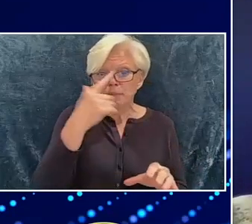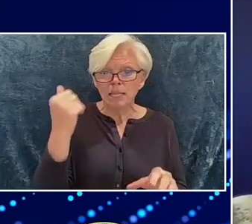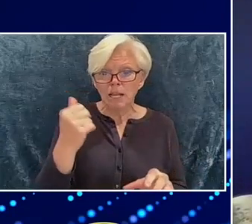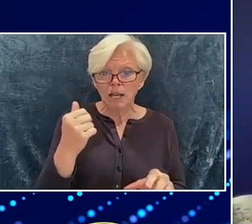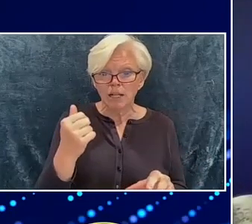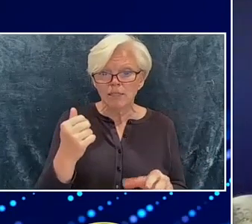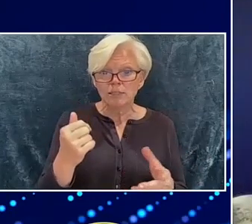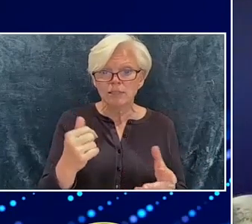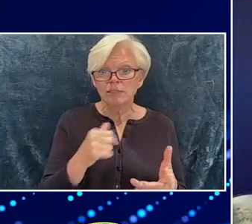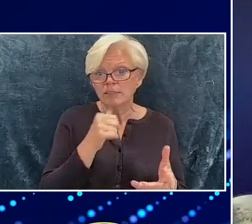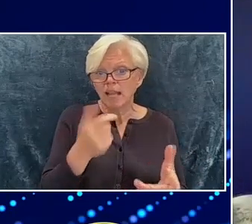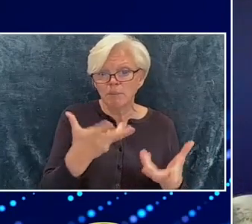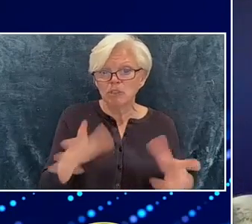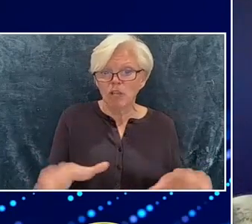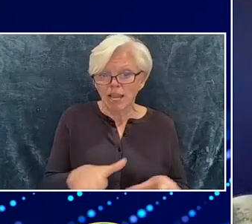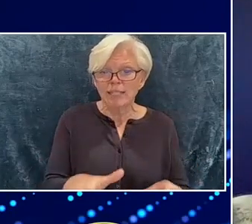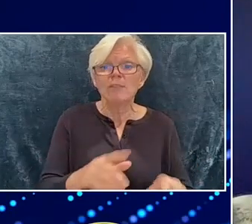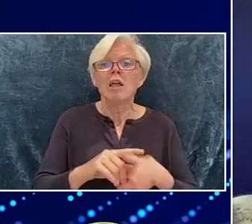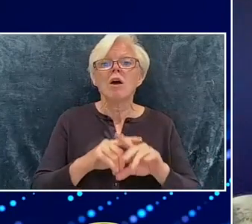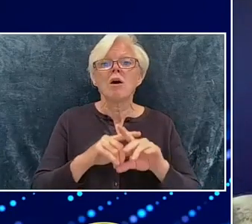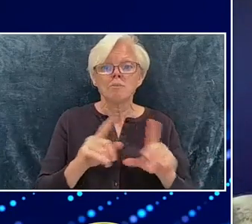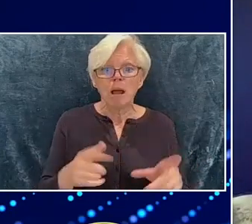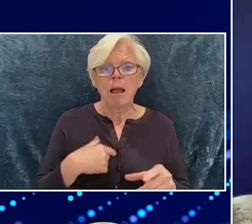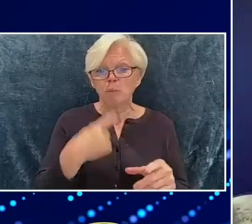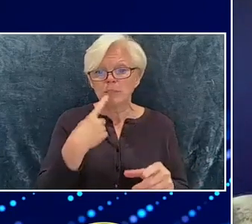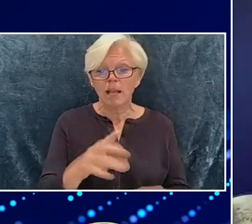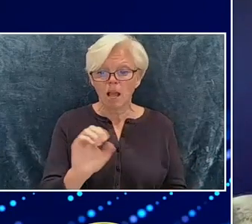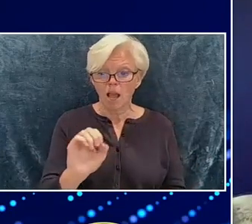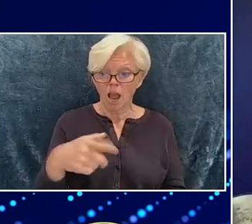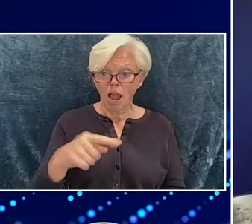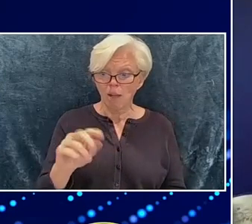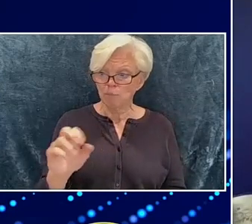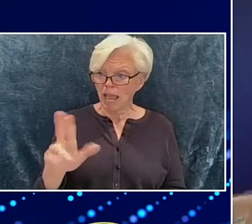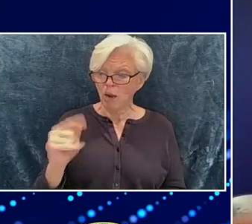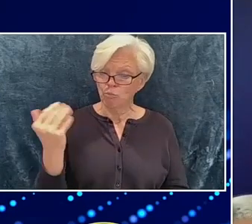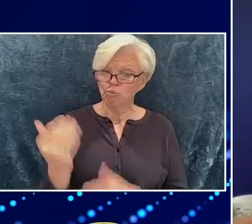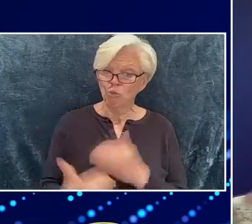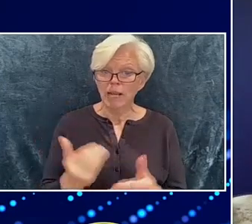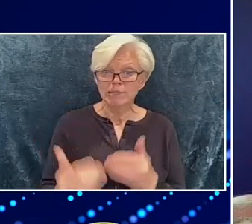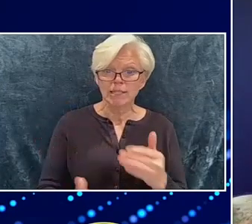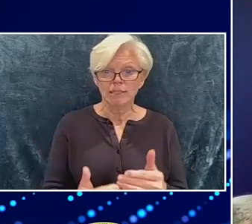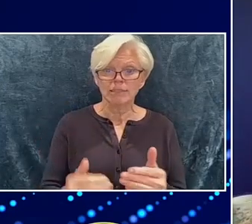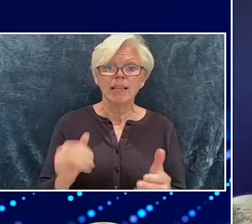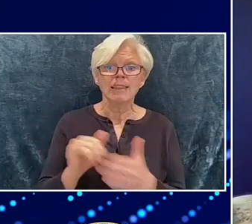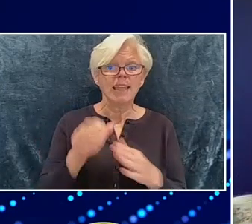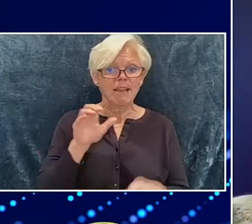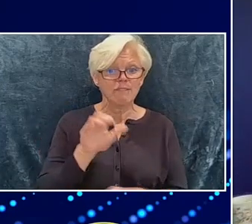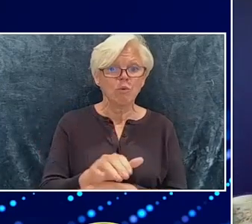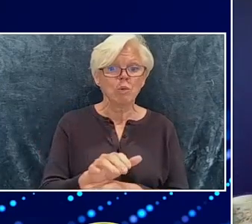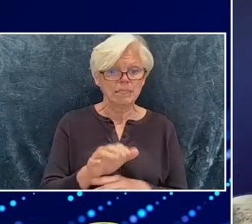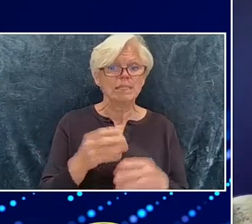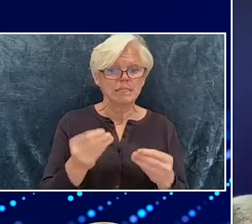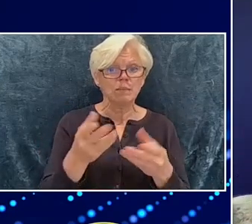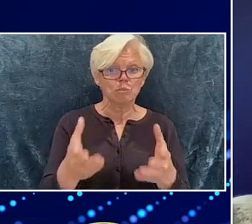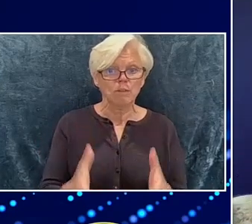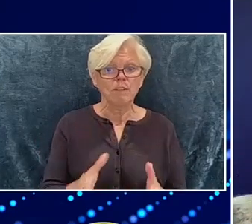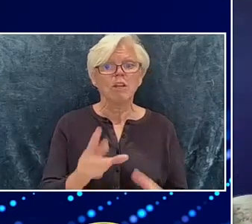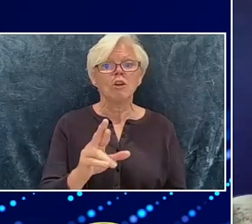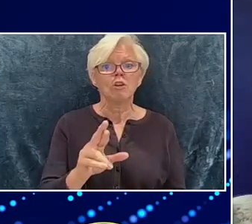What I would tell you is that in an opt-out process, it allows- it forces the providers to remove the premium that they